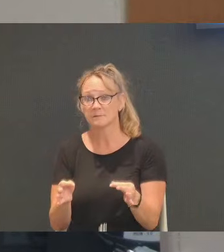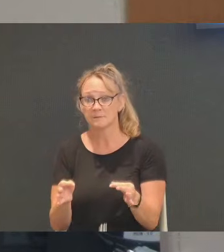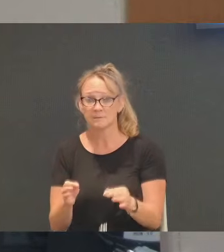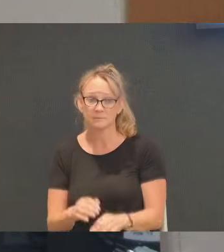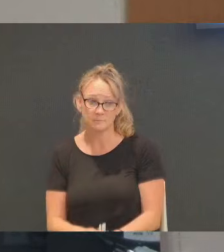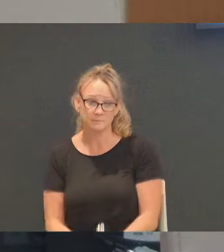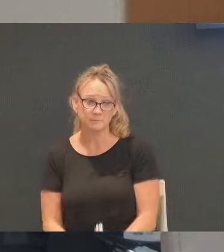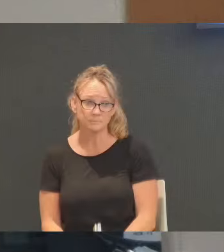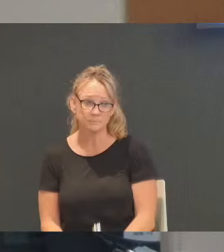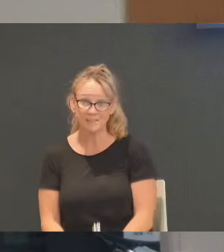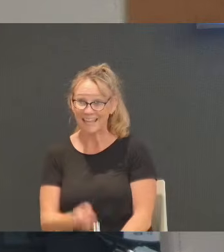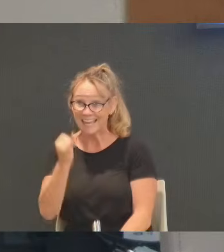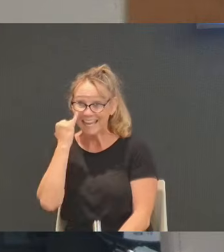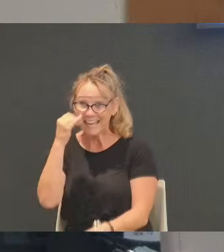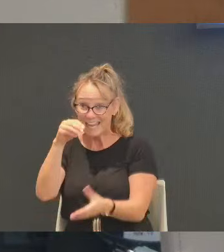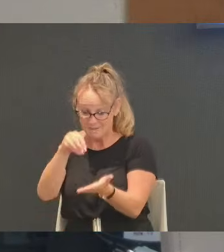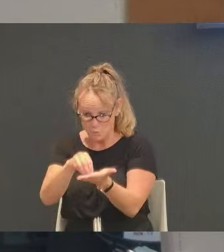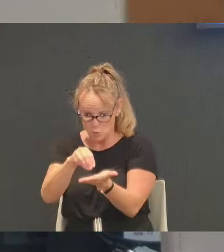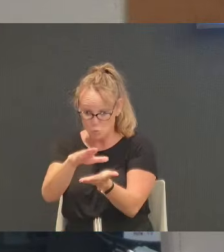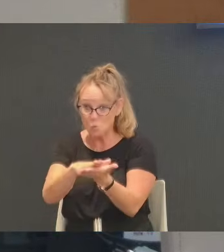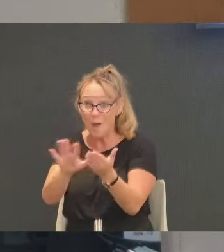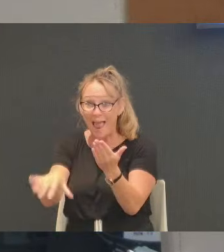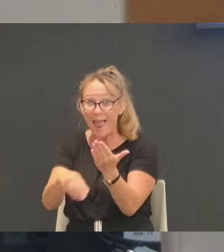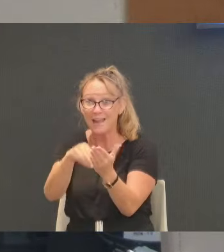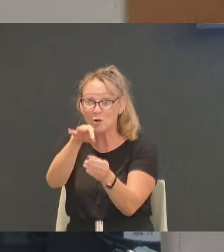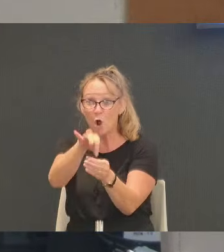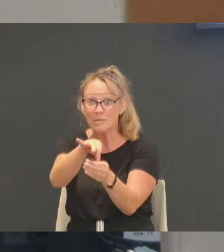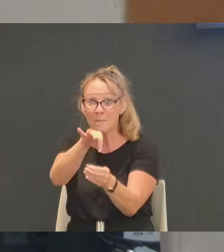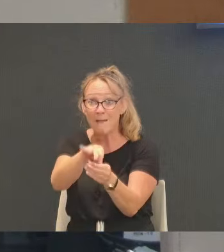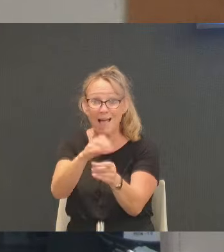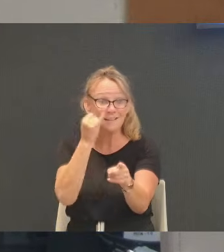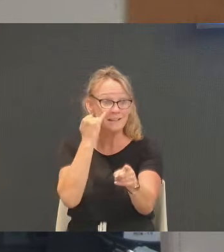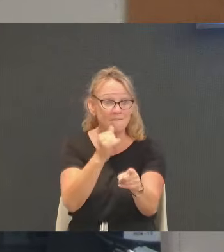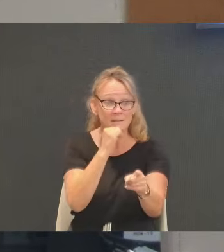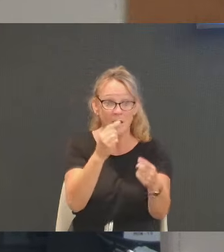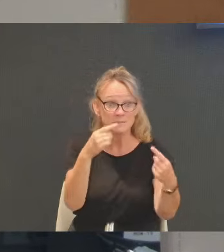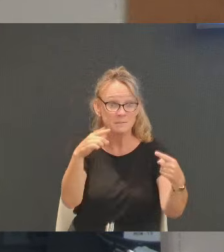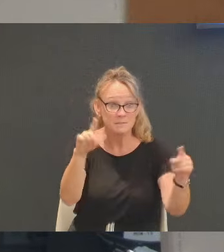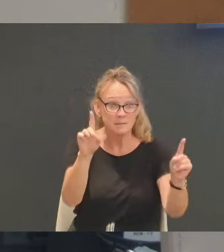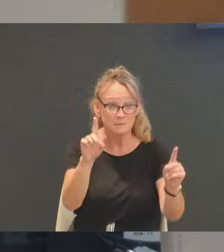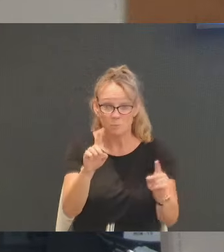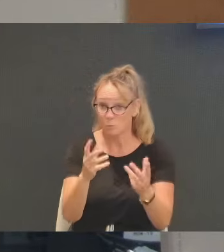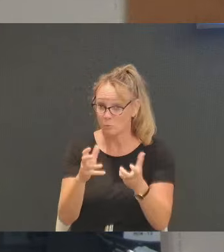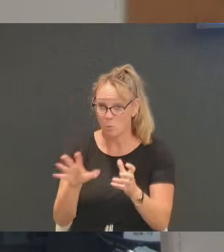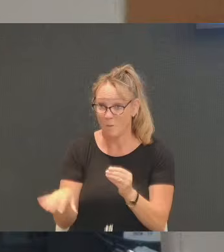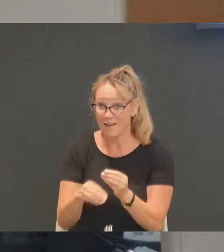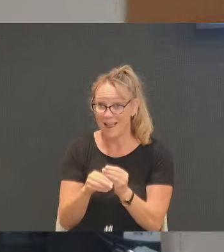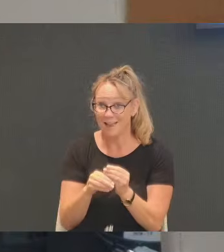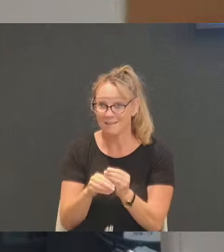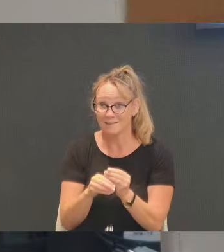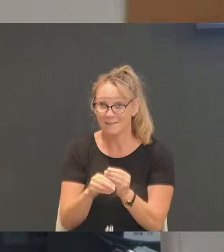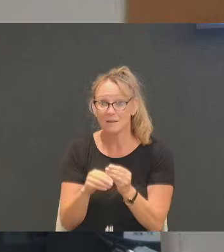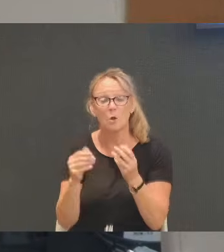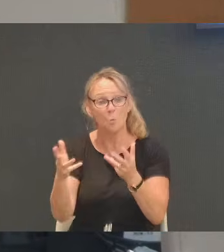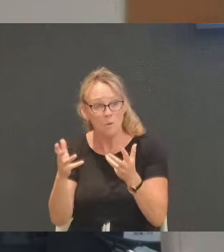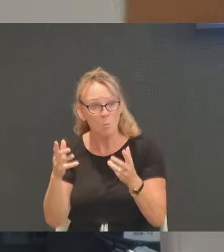on the ballot that does not be successful. So, not only do we want it successful, but we want